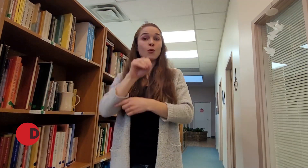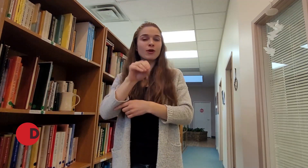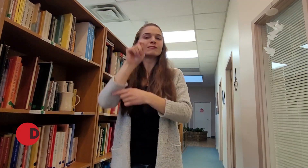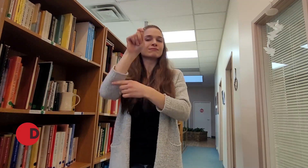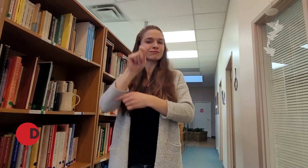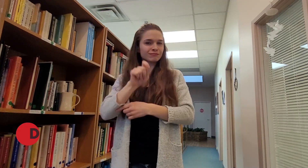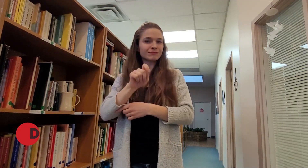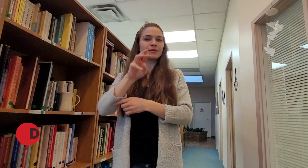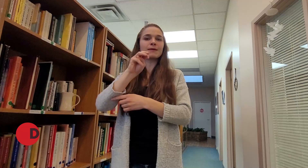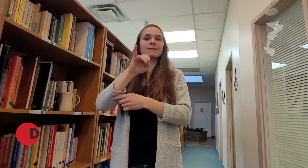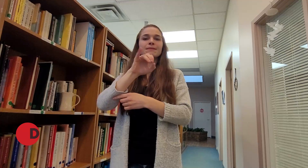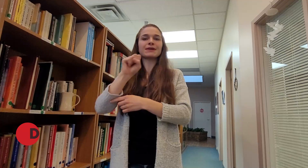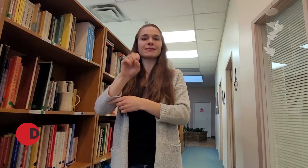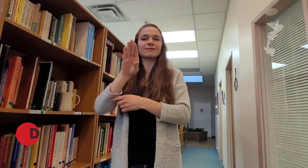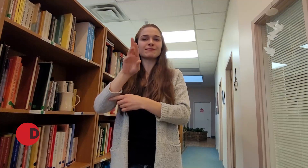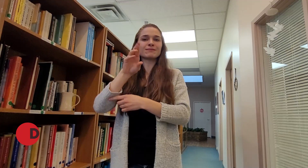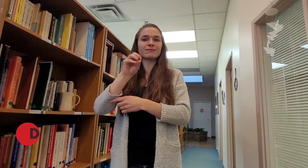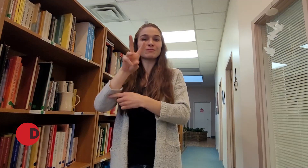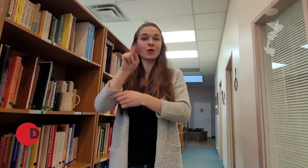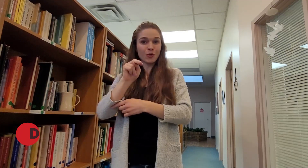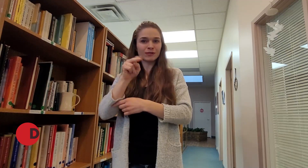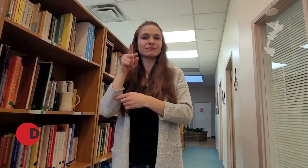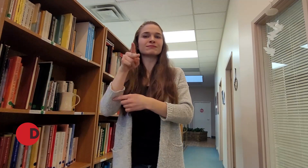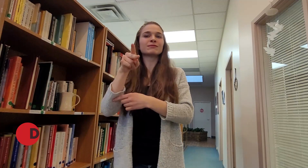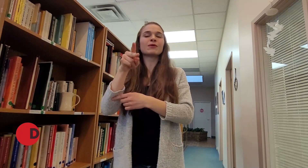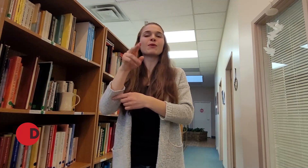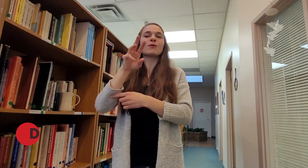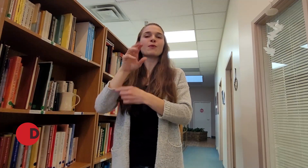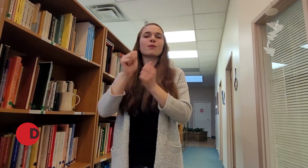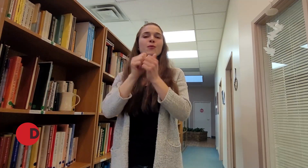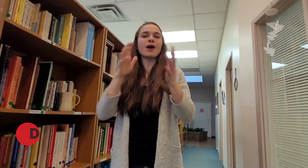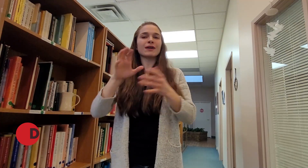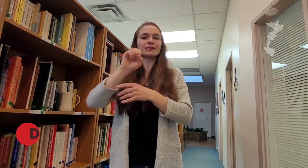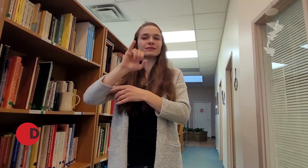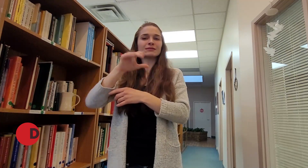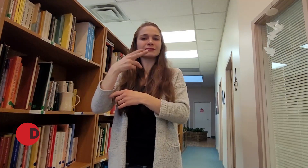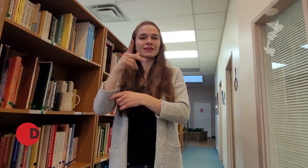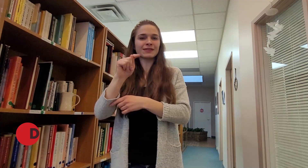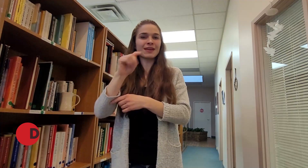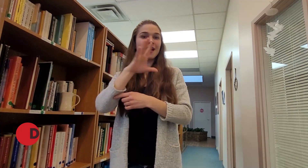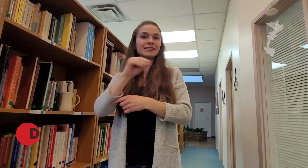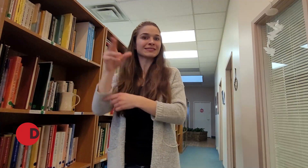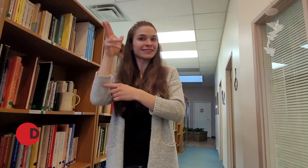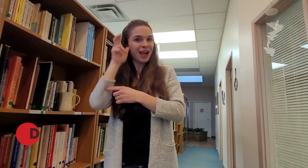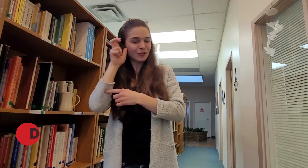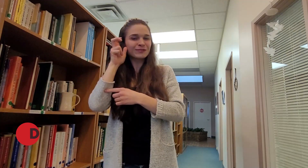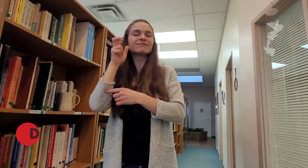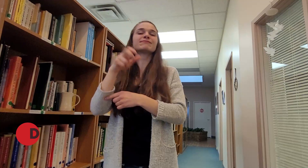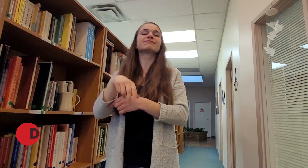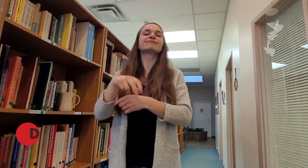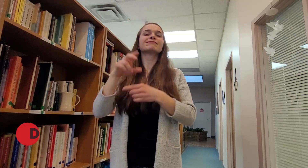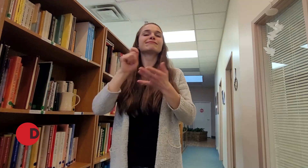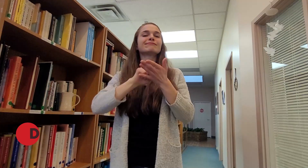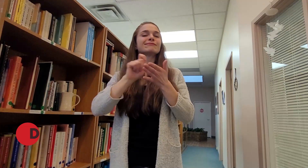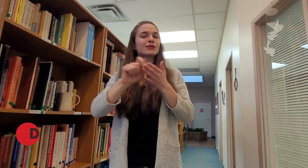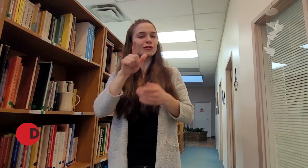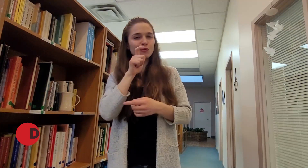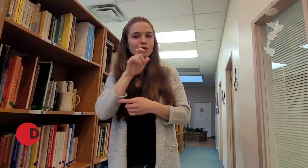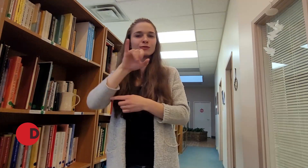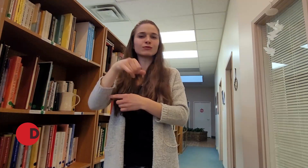"Bravo! Miss Brown: Without Sight and Sound" by Joan MacTravish.